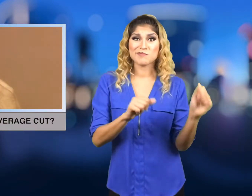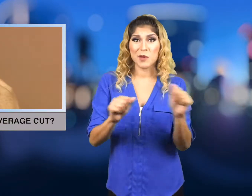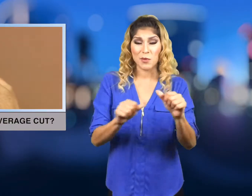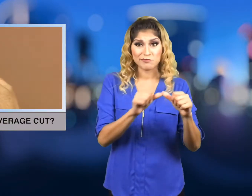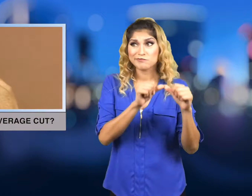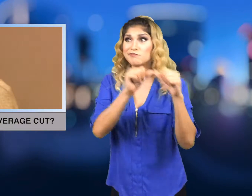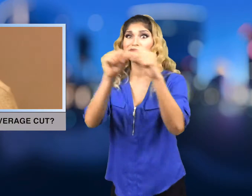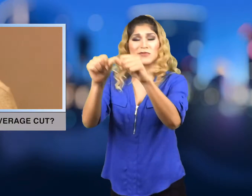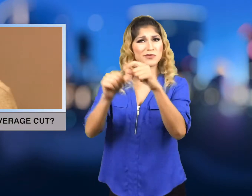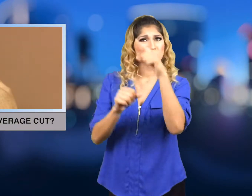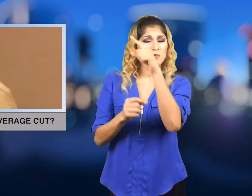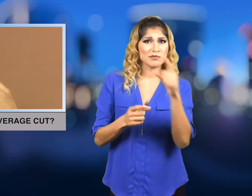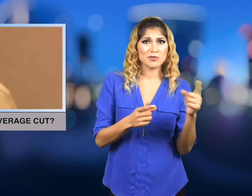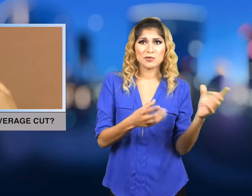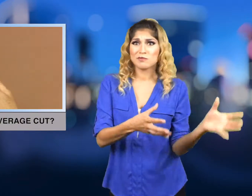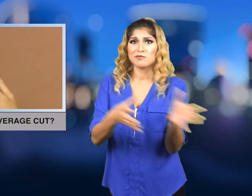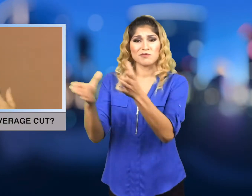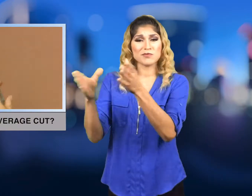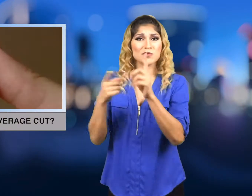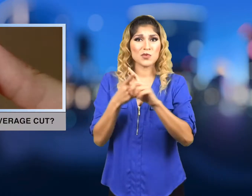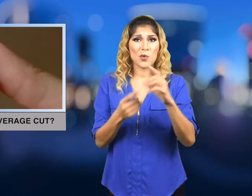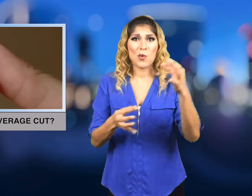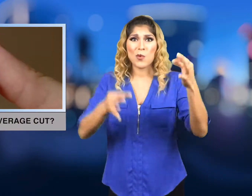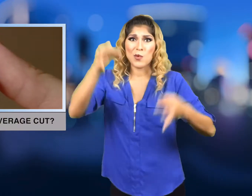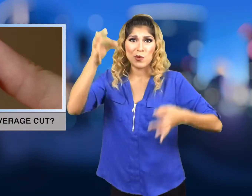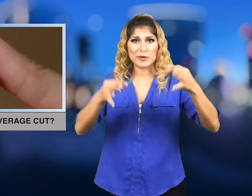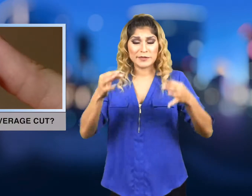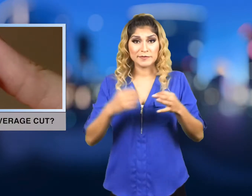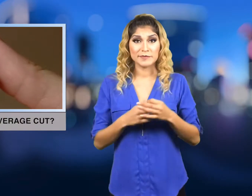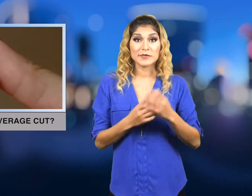probably be taken to a higher court. Some groups who are very